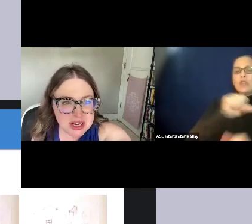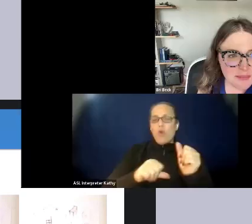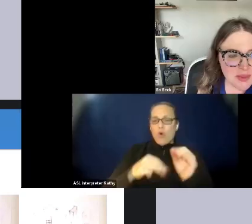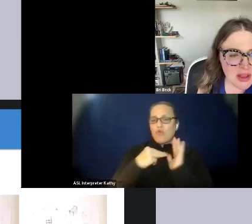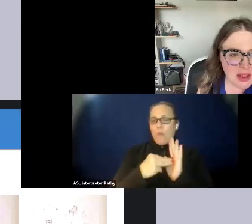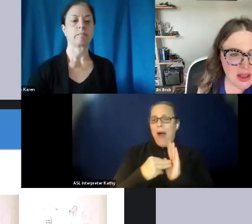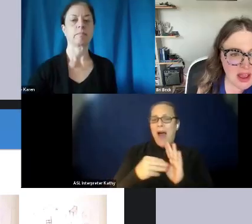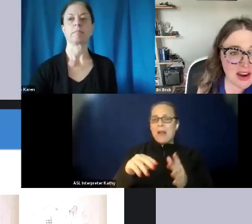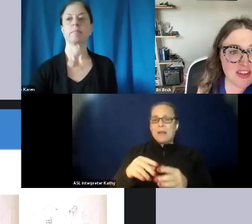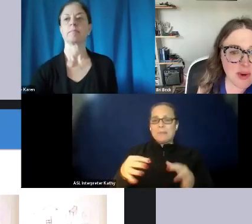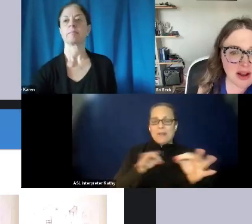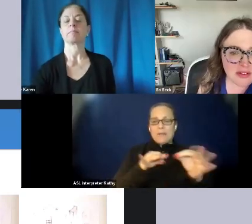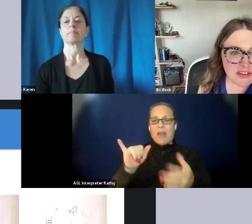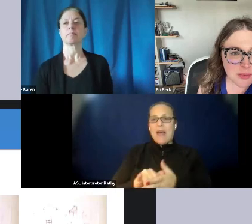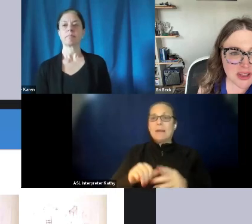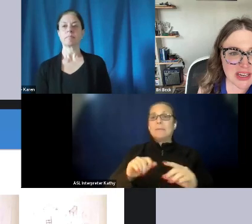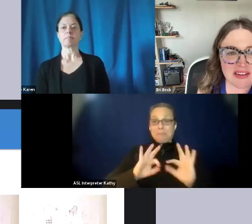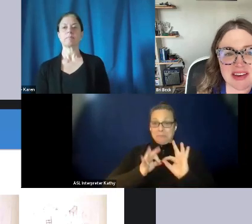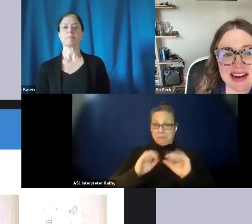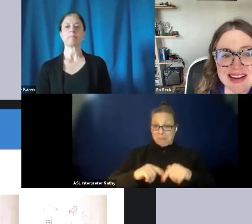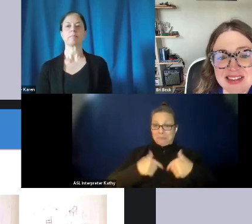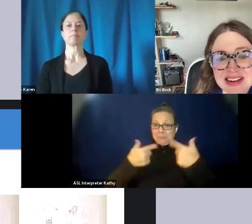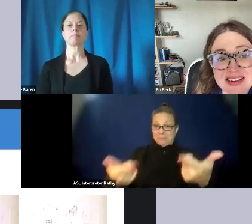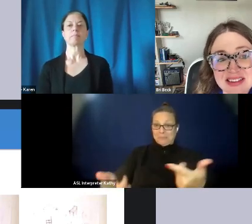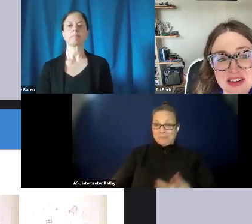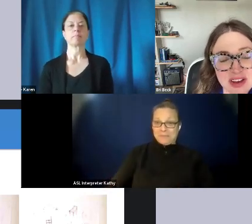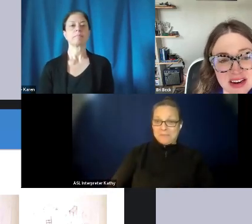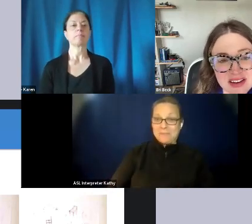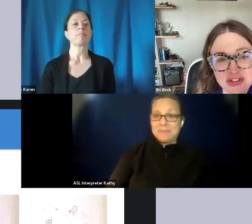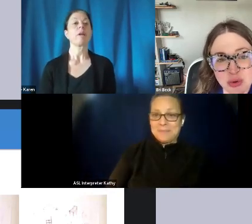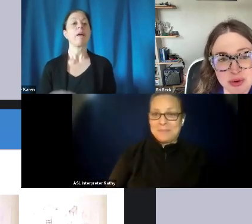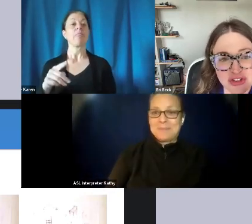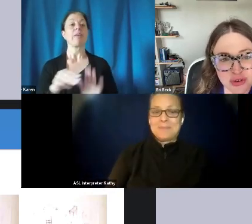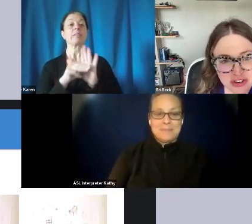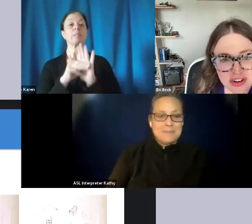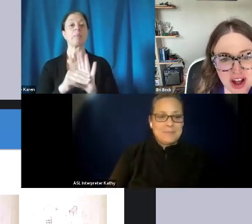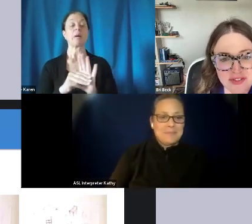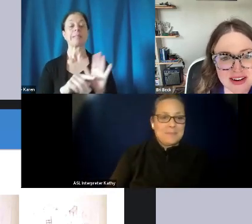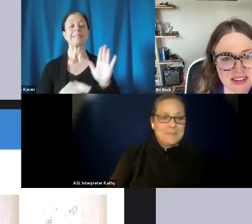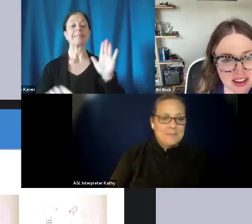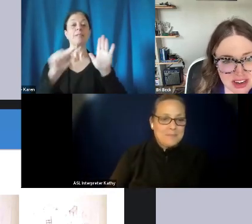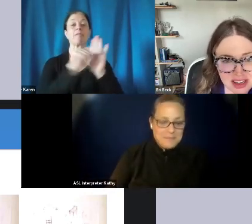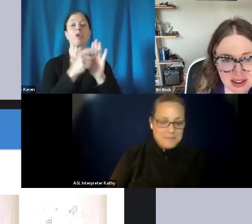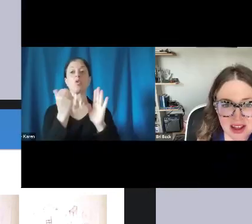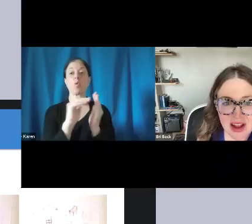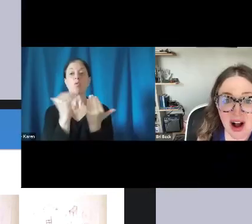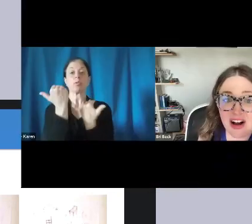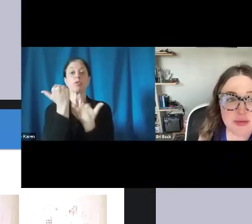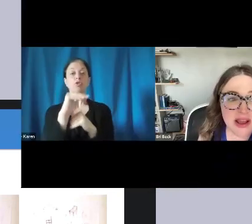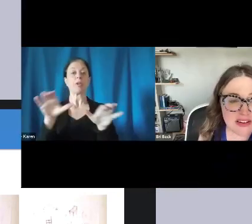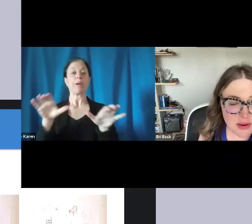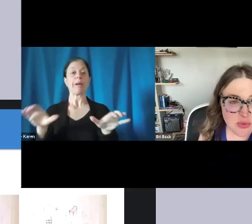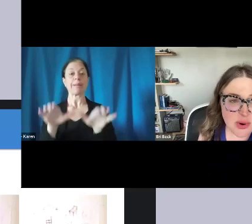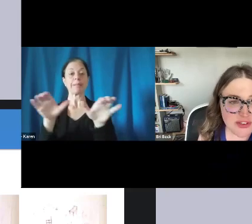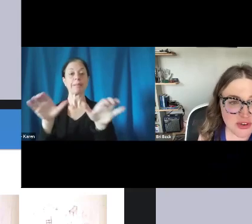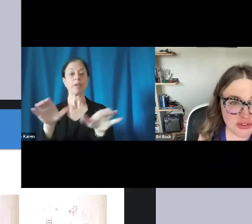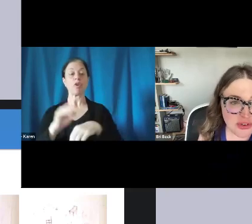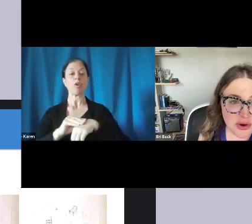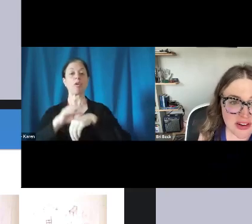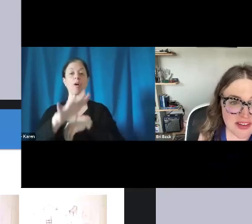here. So I will go ahead and read the social models definition of disability. And this model disability is seen as the